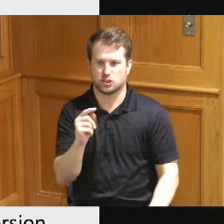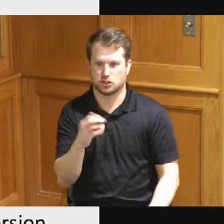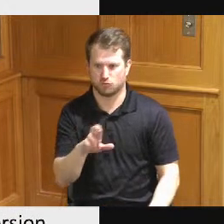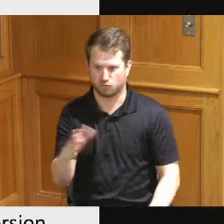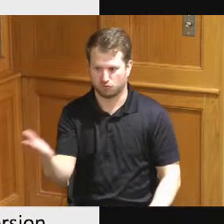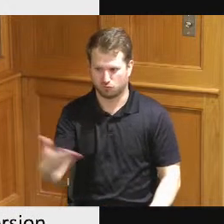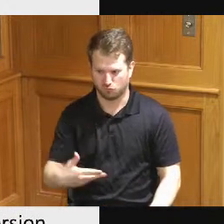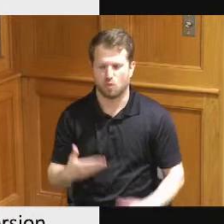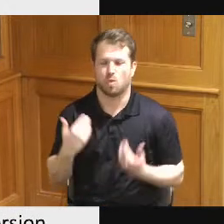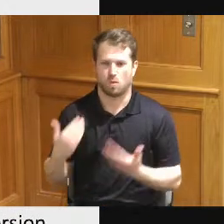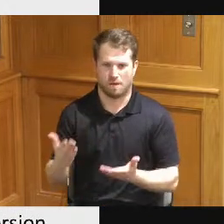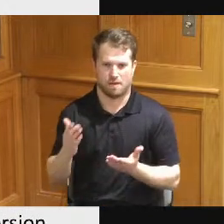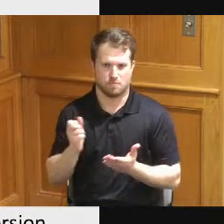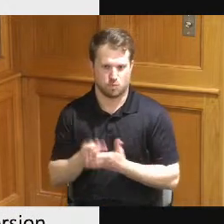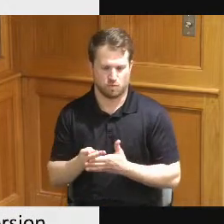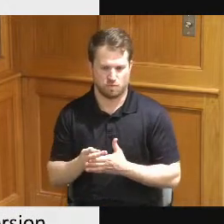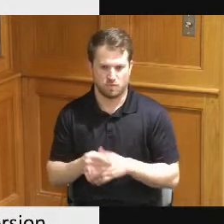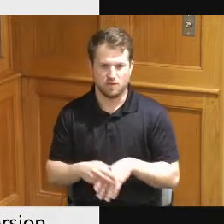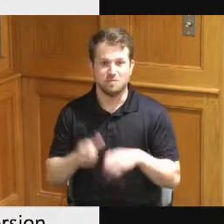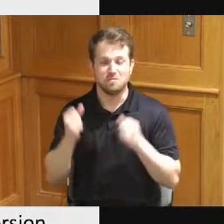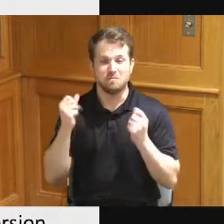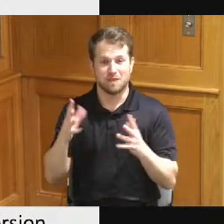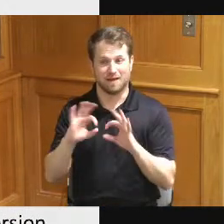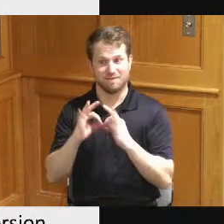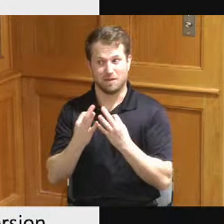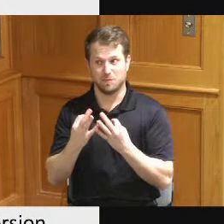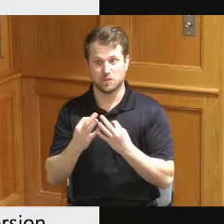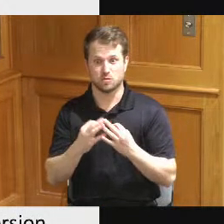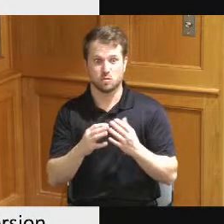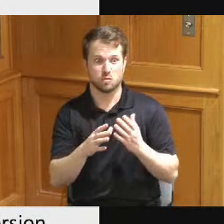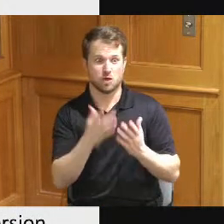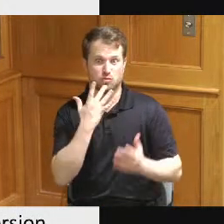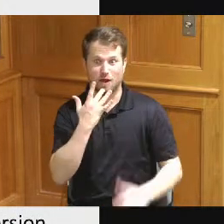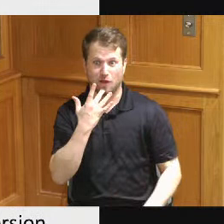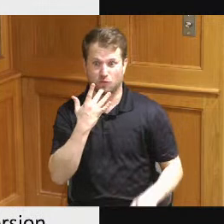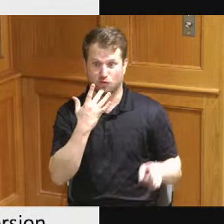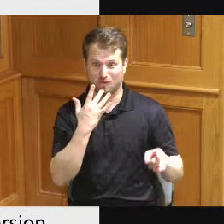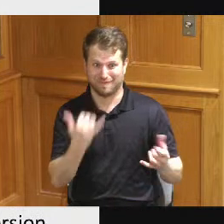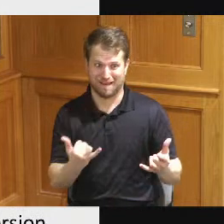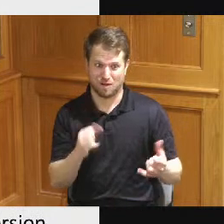there that would choose to come into a shelter maybe the place they're currently staying is not